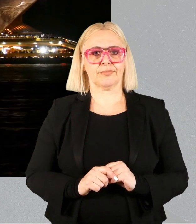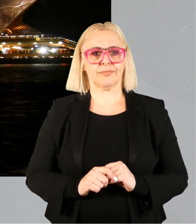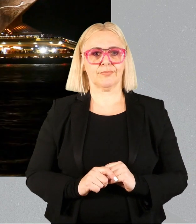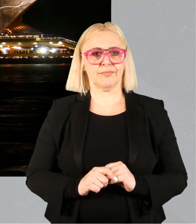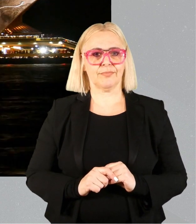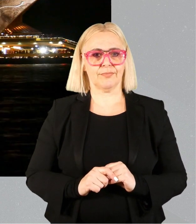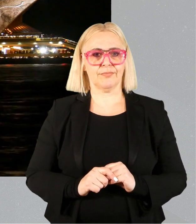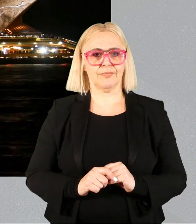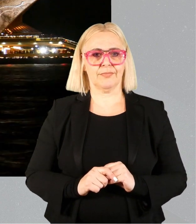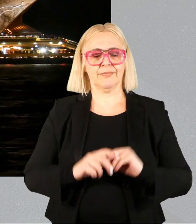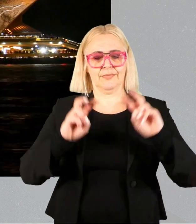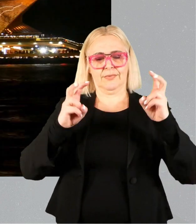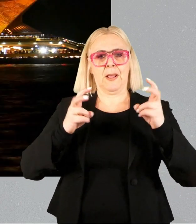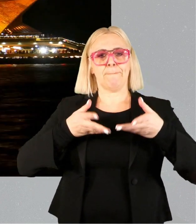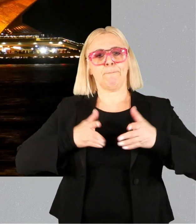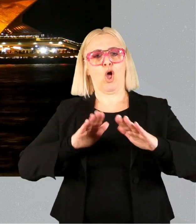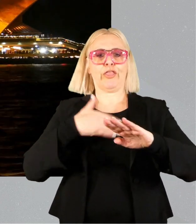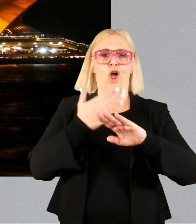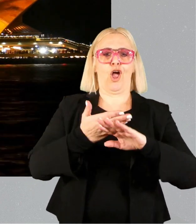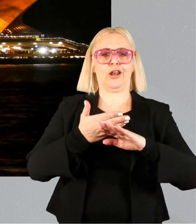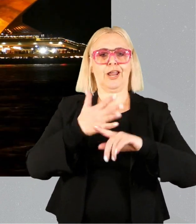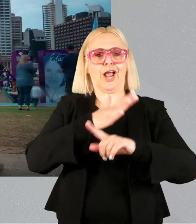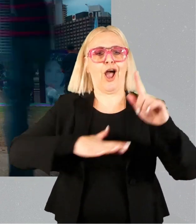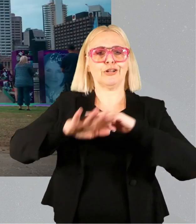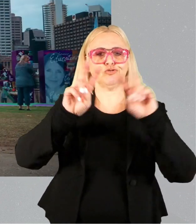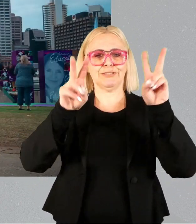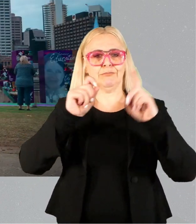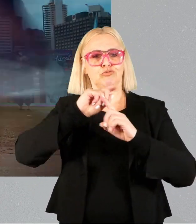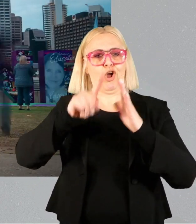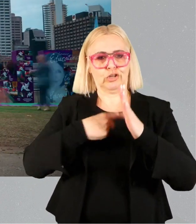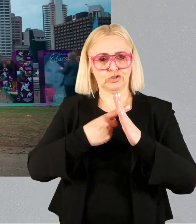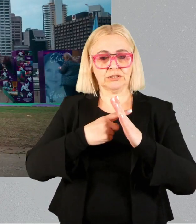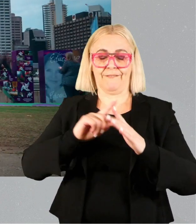The Birthing on Country project brought First nation community groups and the city